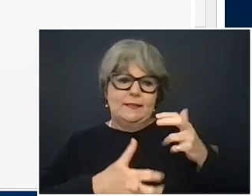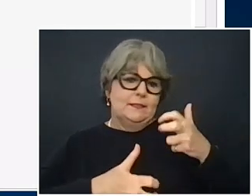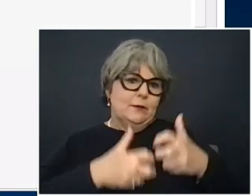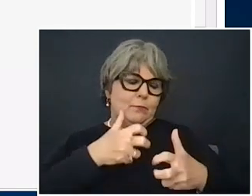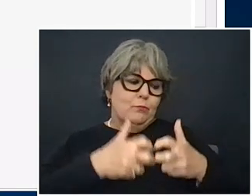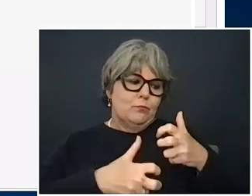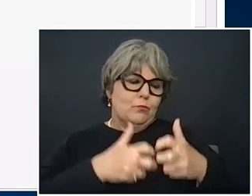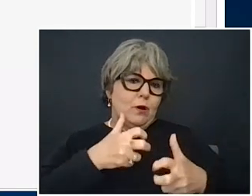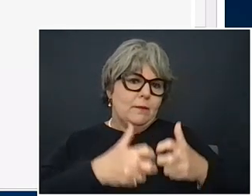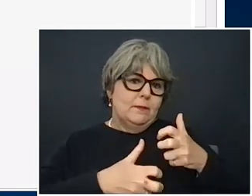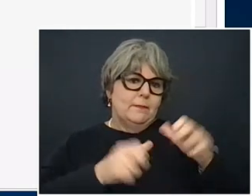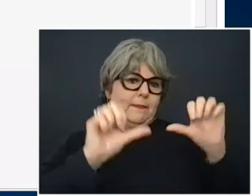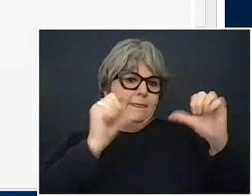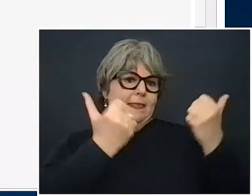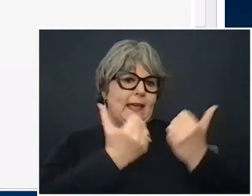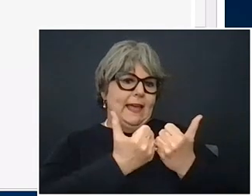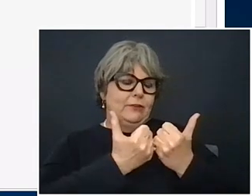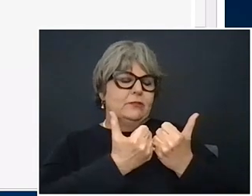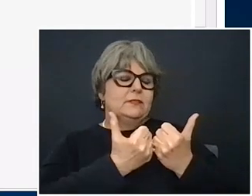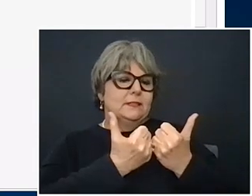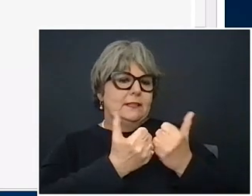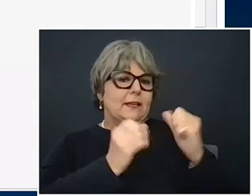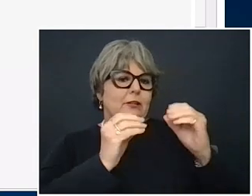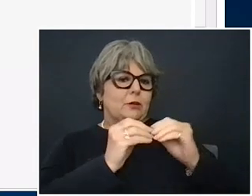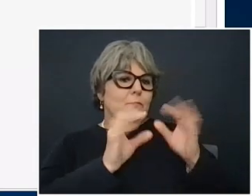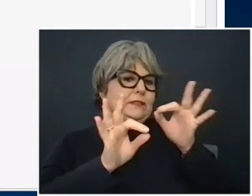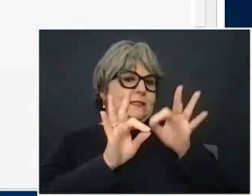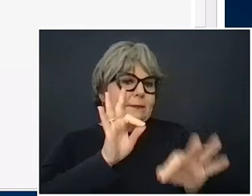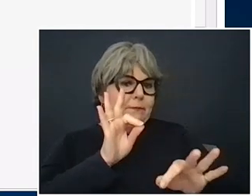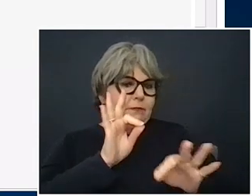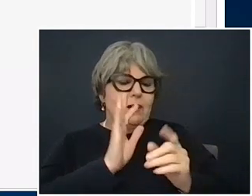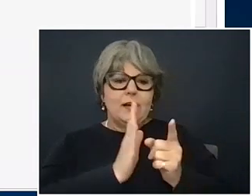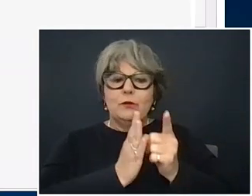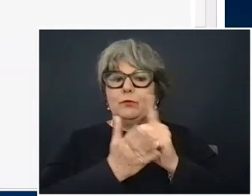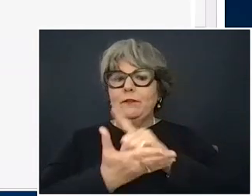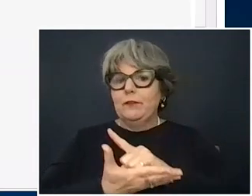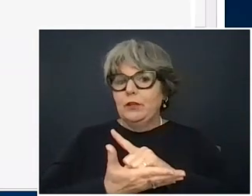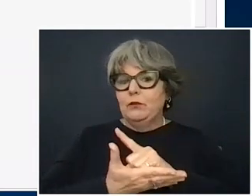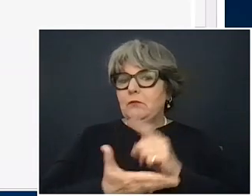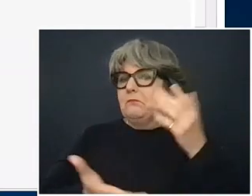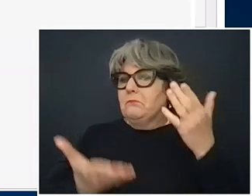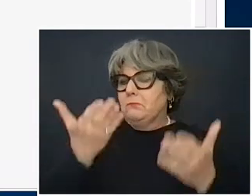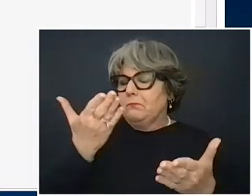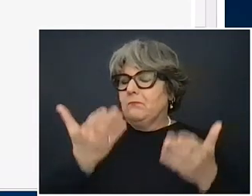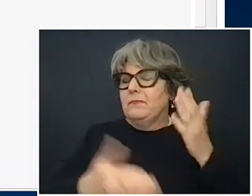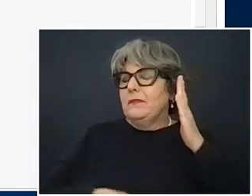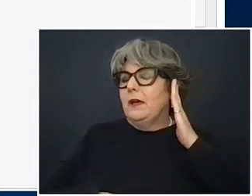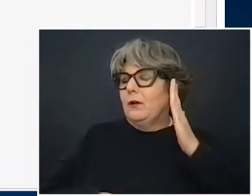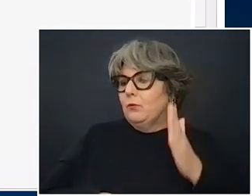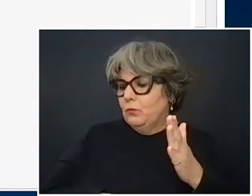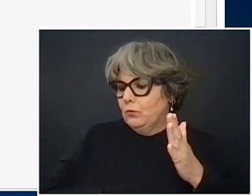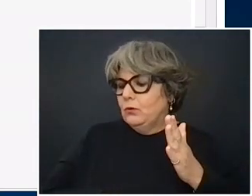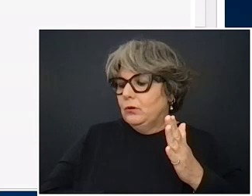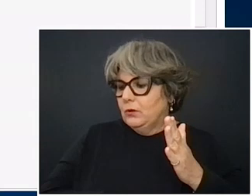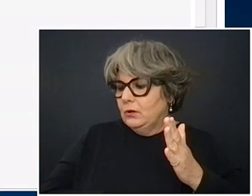agency may be able to do a more simplified review, that would be certainly- you know, move in a positive direction.